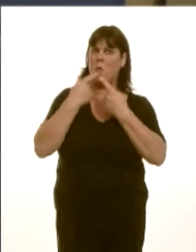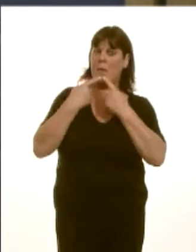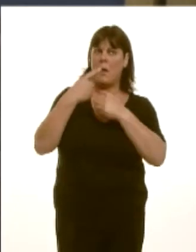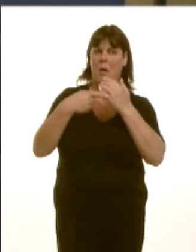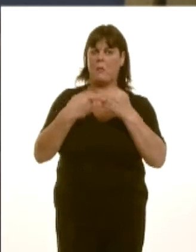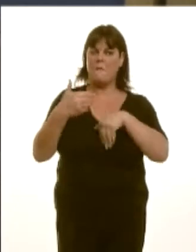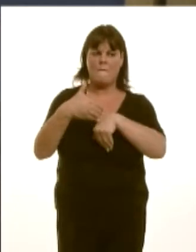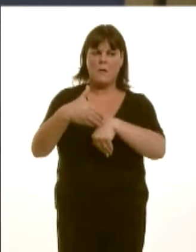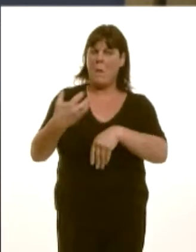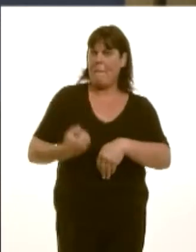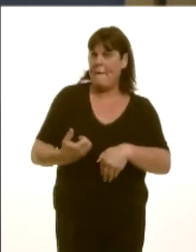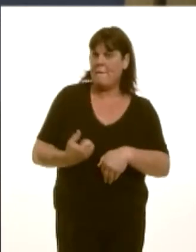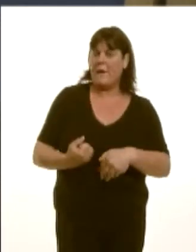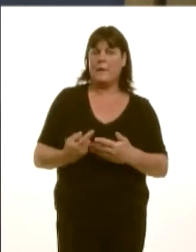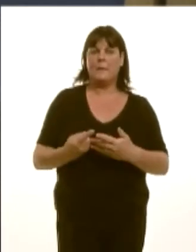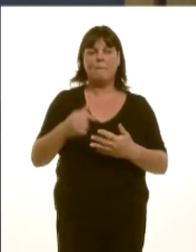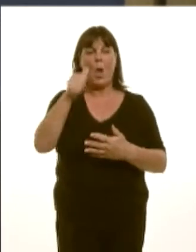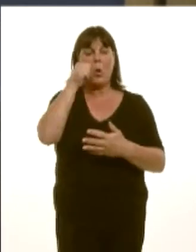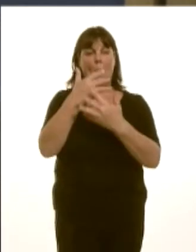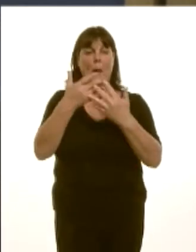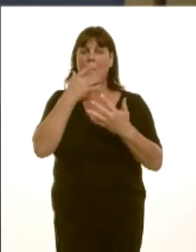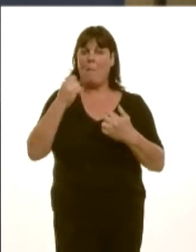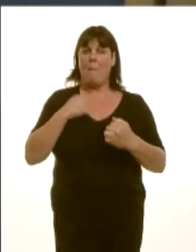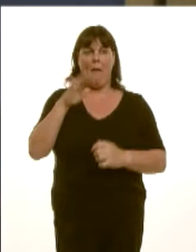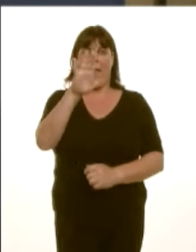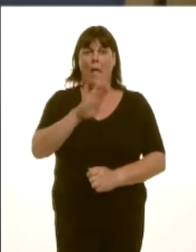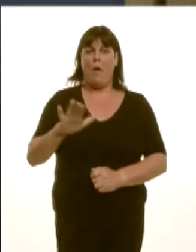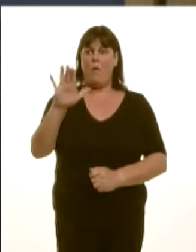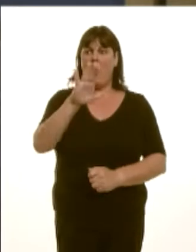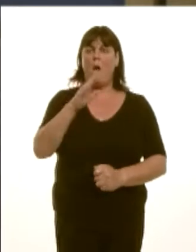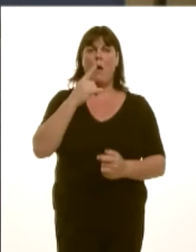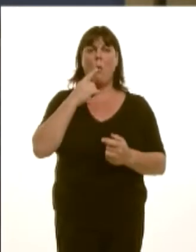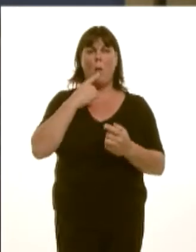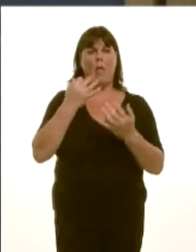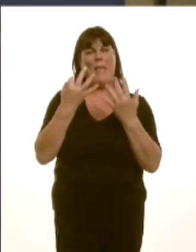Many people in my constituency—as you say, we are the eighth hardest hit—will now be